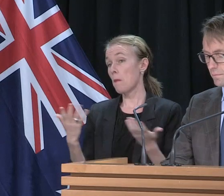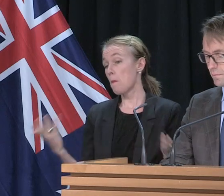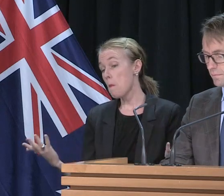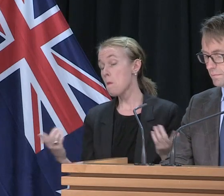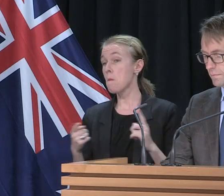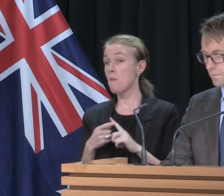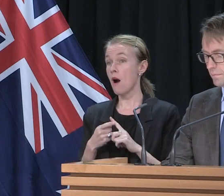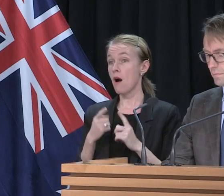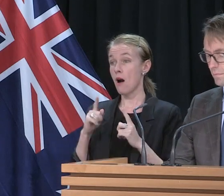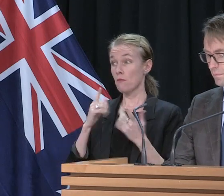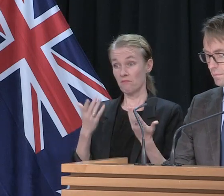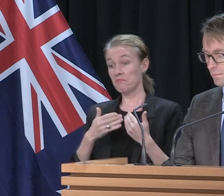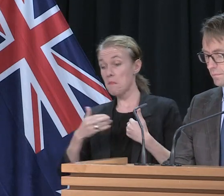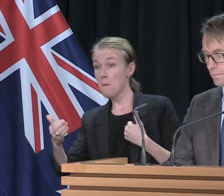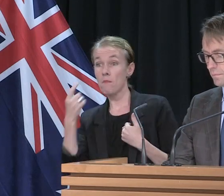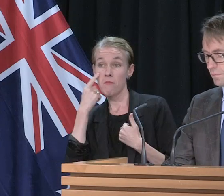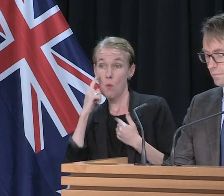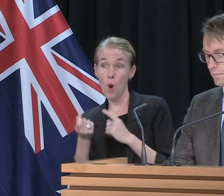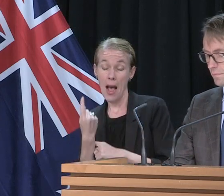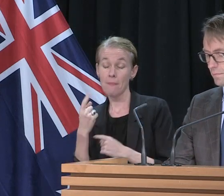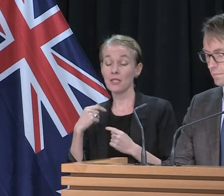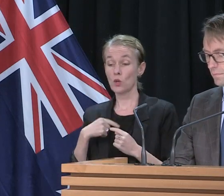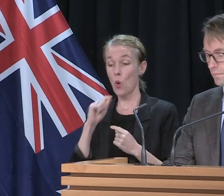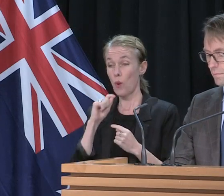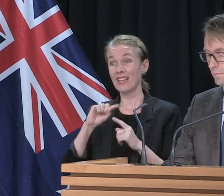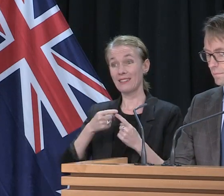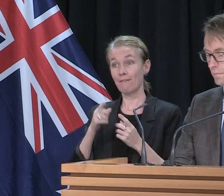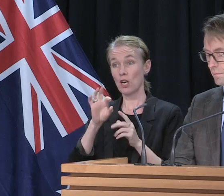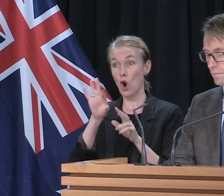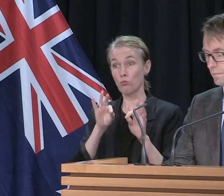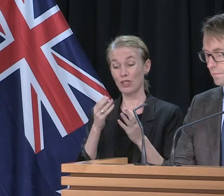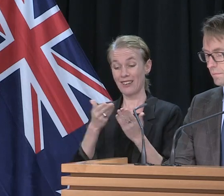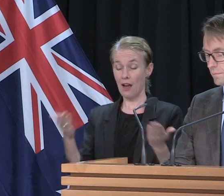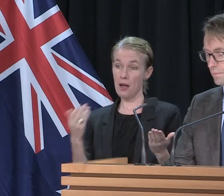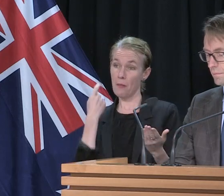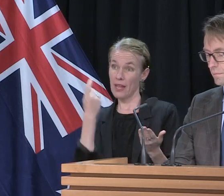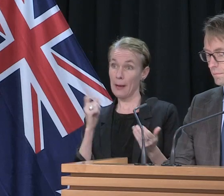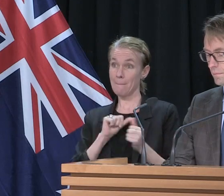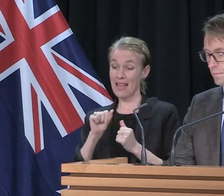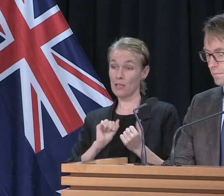INDISTINCTLY). >> MINISTER I wouldn't rule that out. Obviously we're going to be considering a